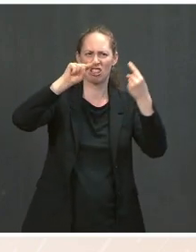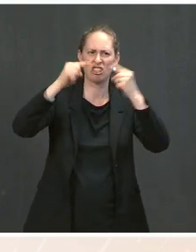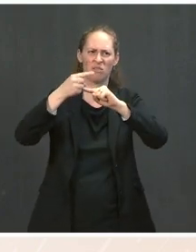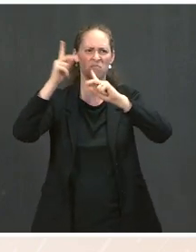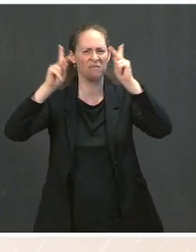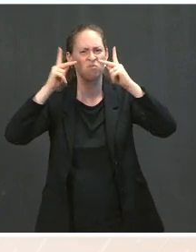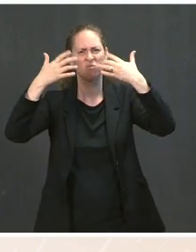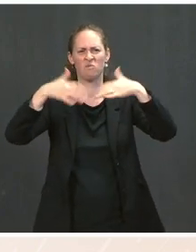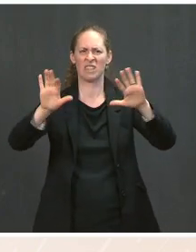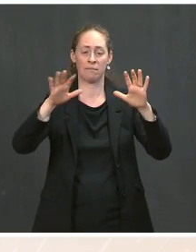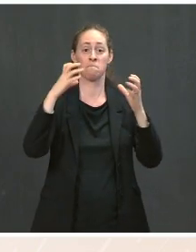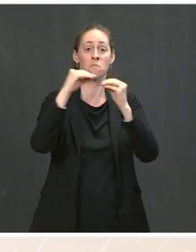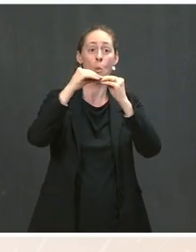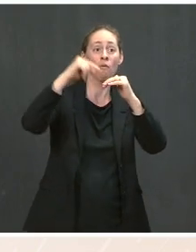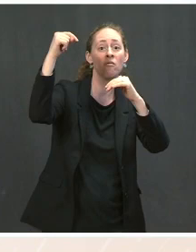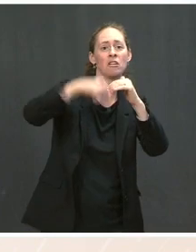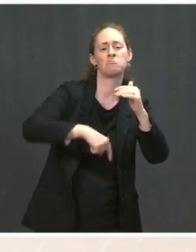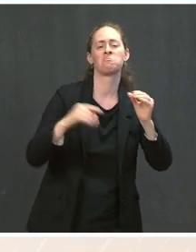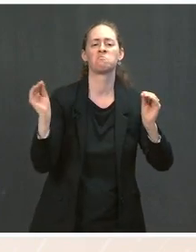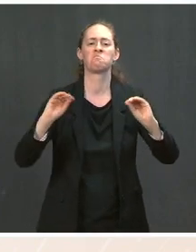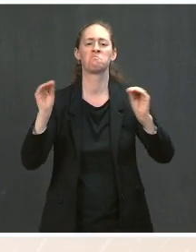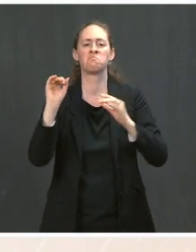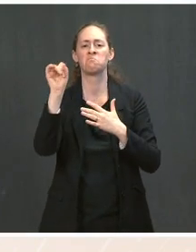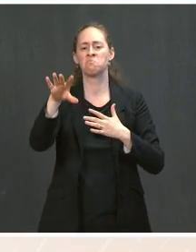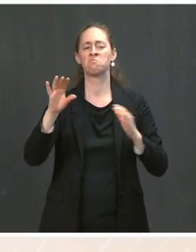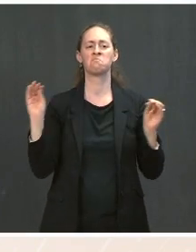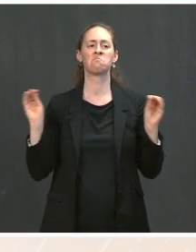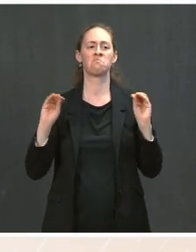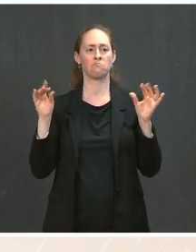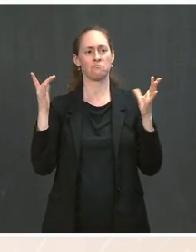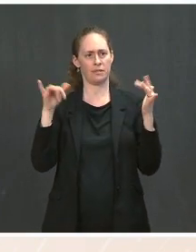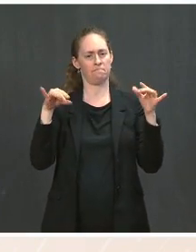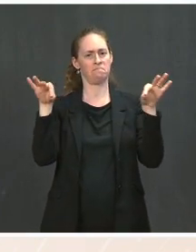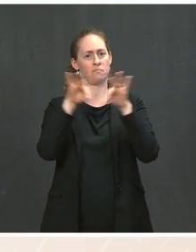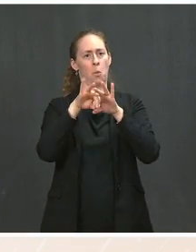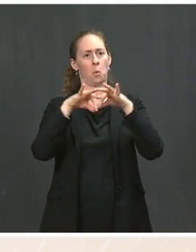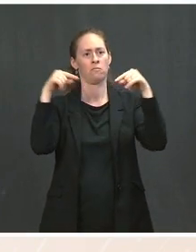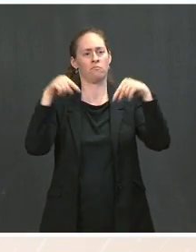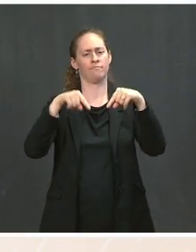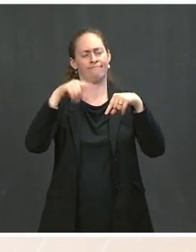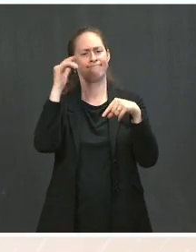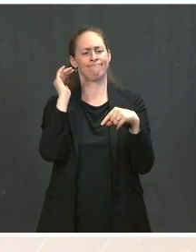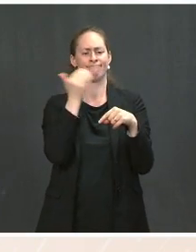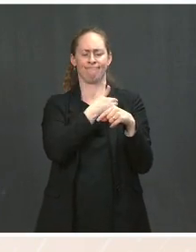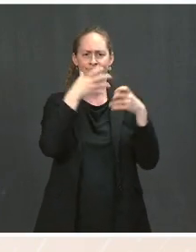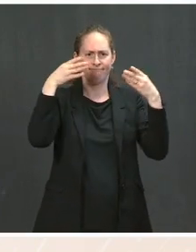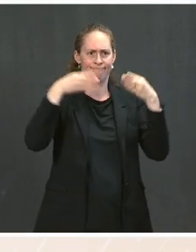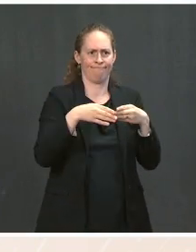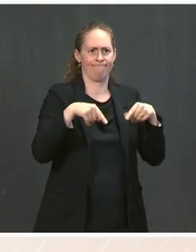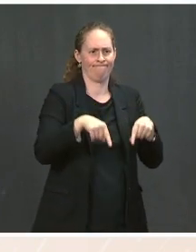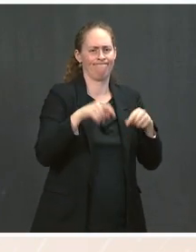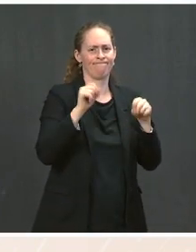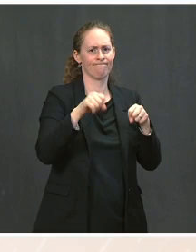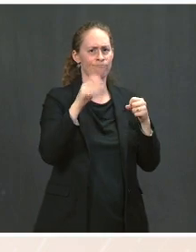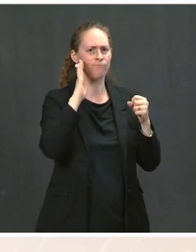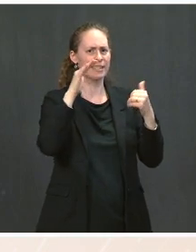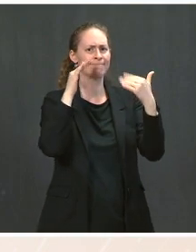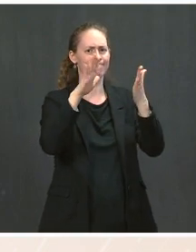The Press: No new initiatives — Ms. Psaki: It's -- an important part of our objective is to take our approach -- and approach the denuclearization